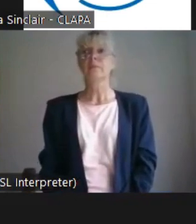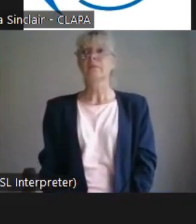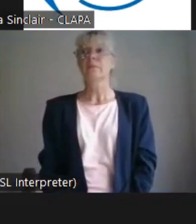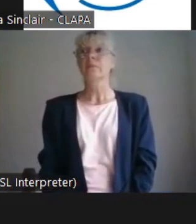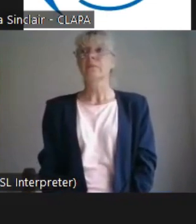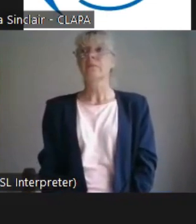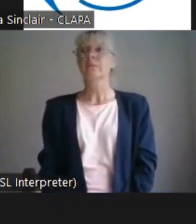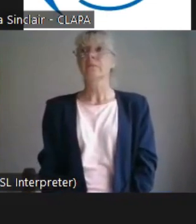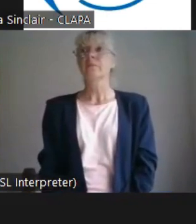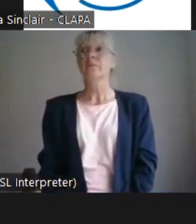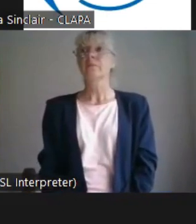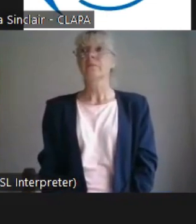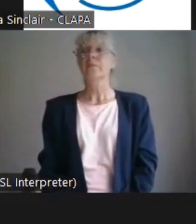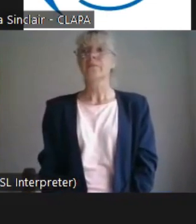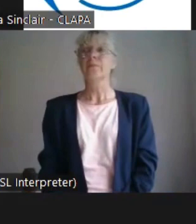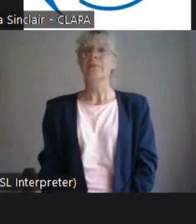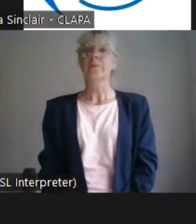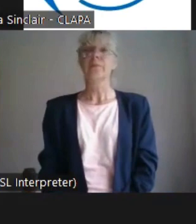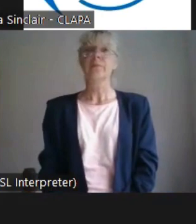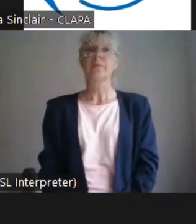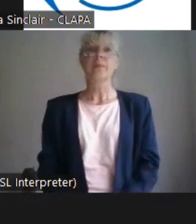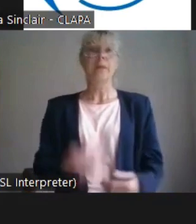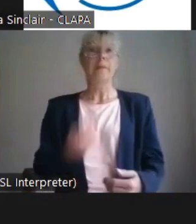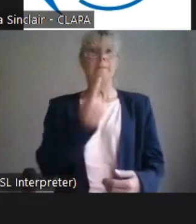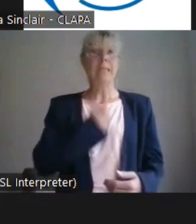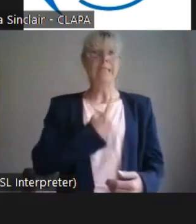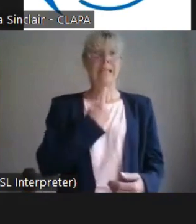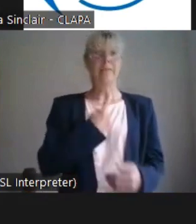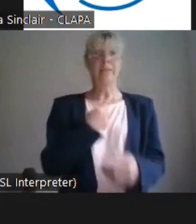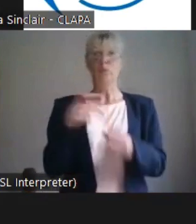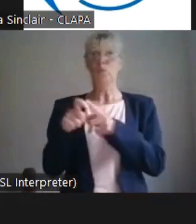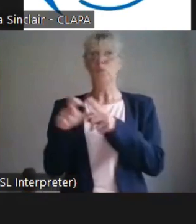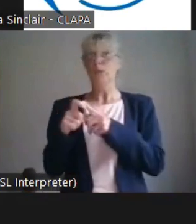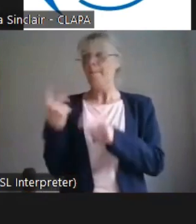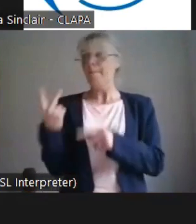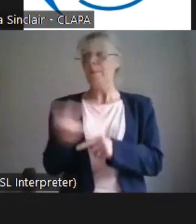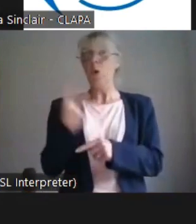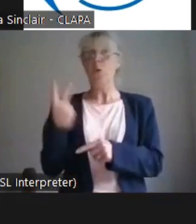I saw from my daughter have hearing loss and we're learning British sign language